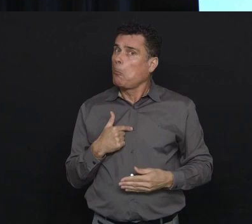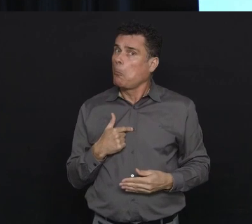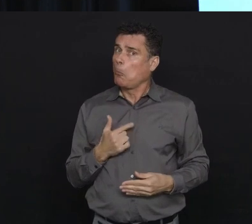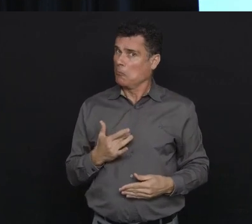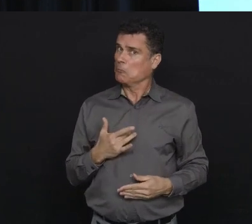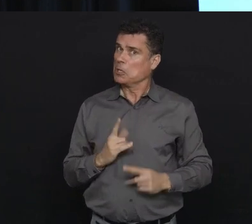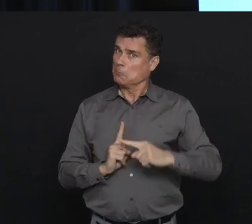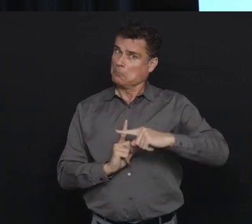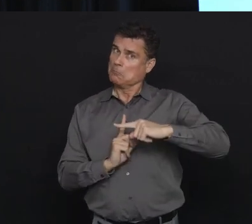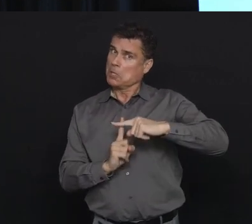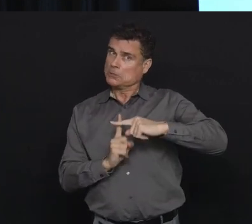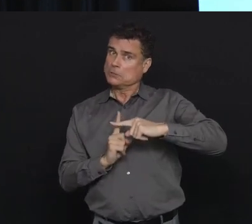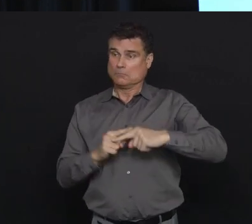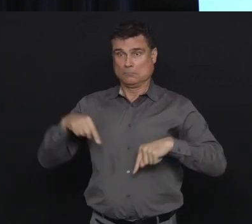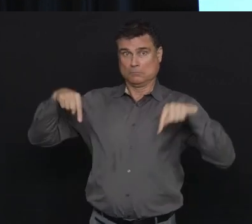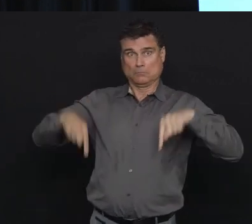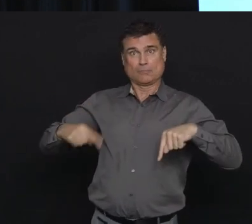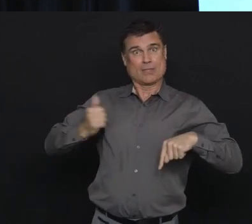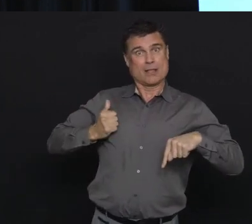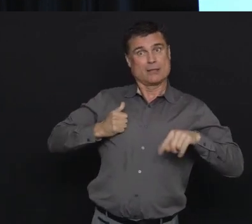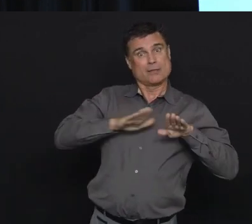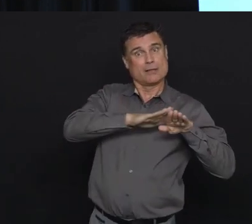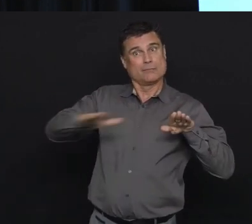chance that our